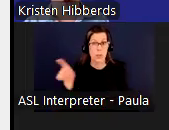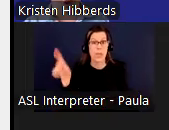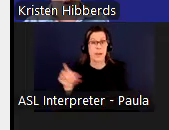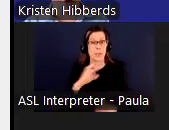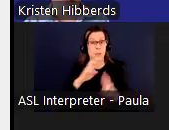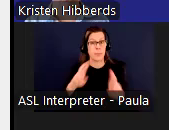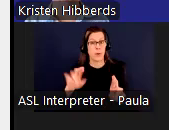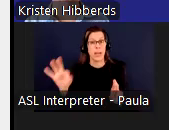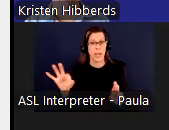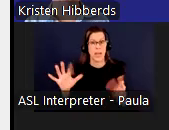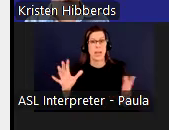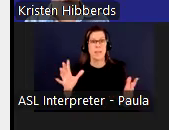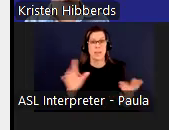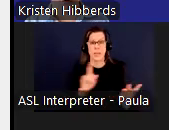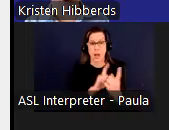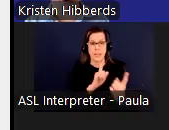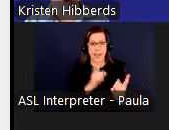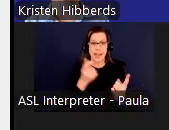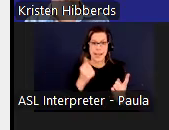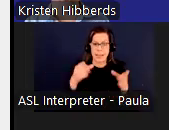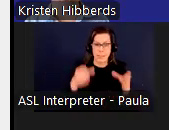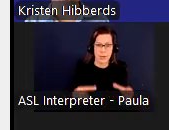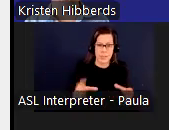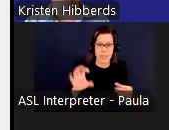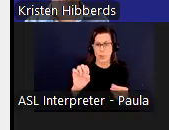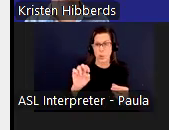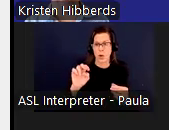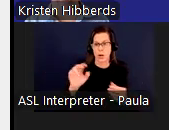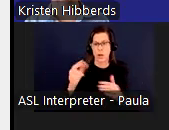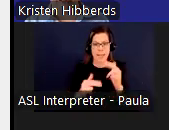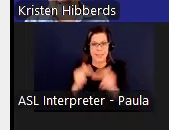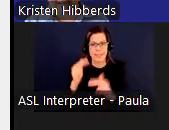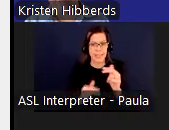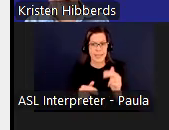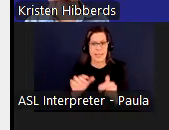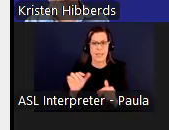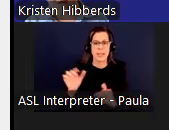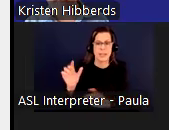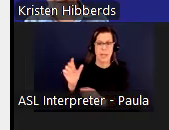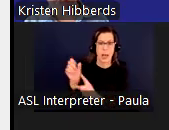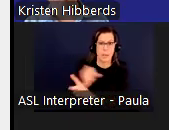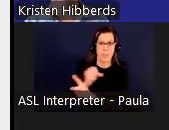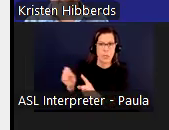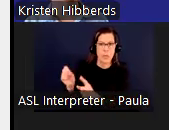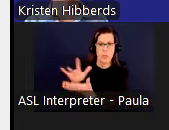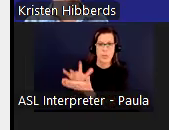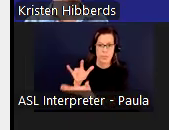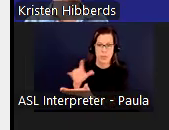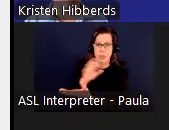contact with any person or entity who has abused an older adult, same thing. Yeah, I think that reasonable cause to believe